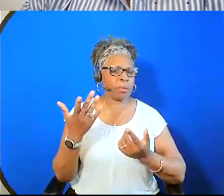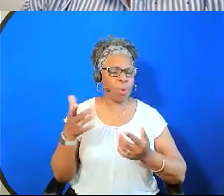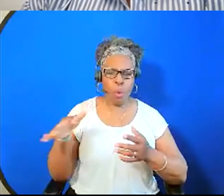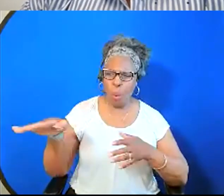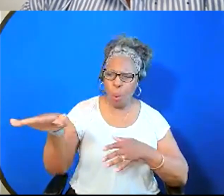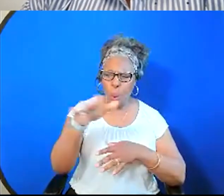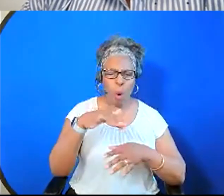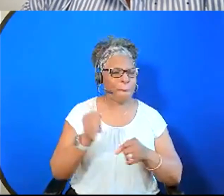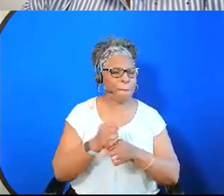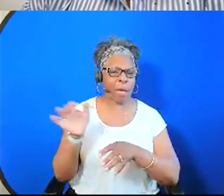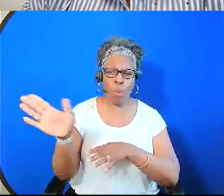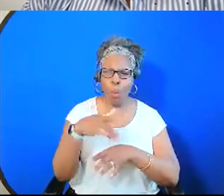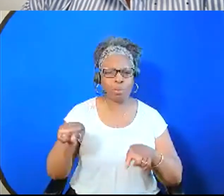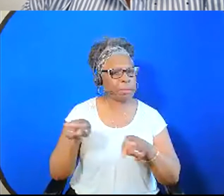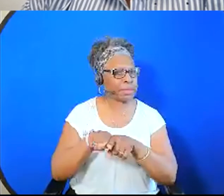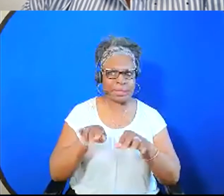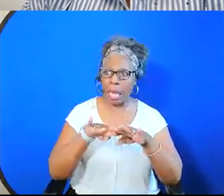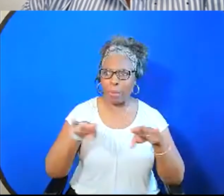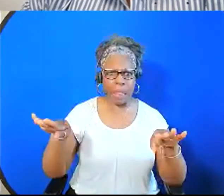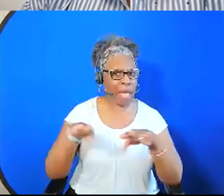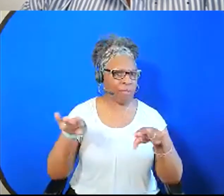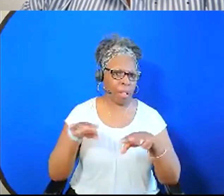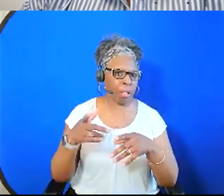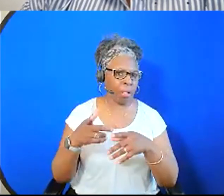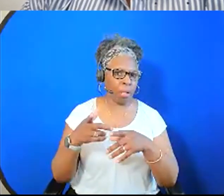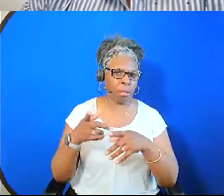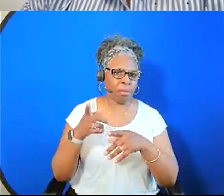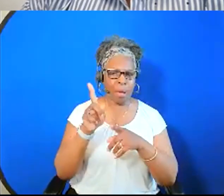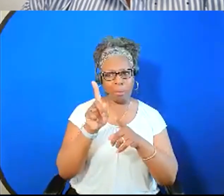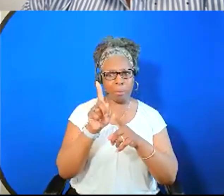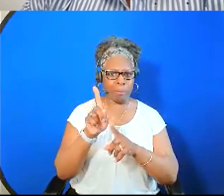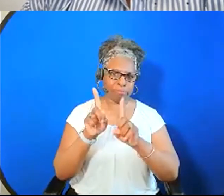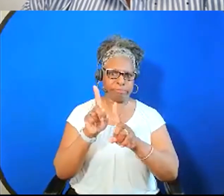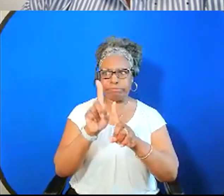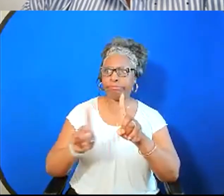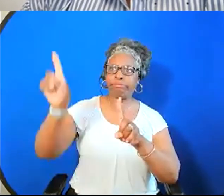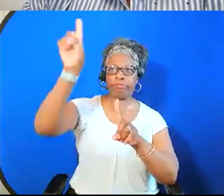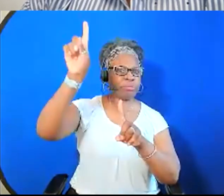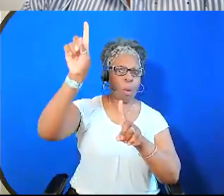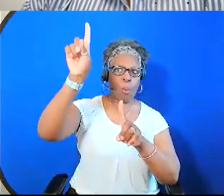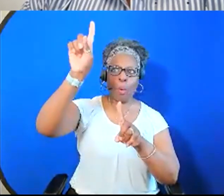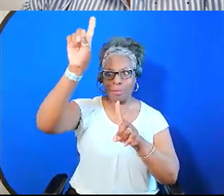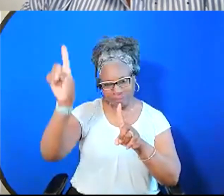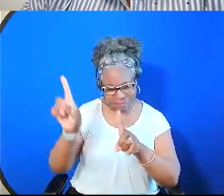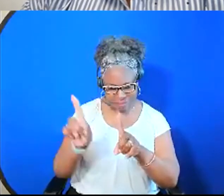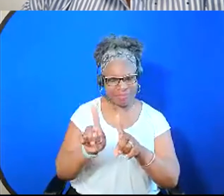kind of rolls or baggage that's been accrued through the play, or, you know, whatever their activity is, and to kind of, you know, say goodbye to that.